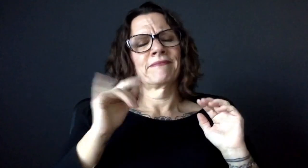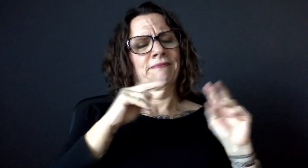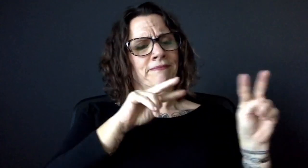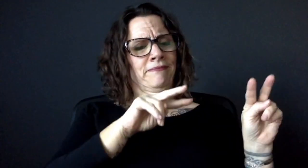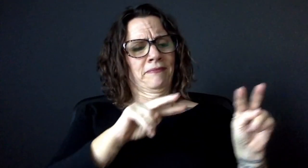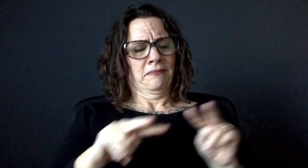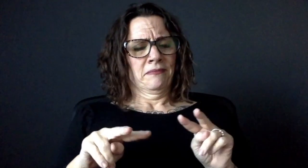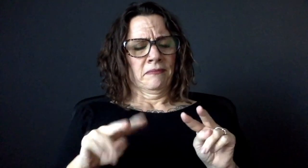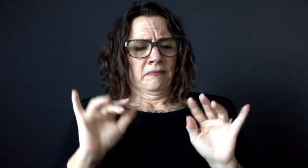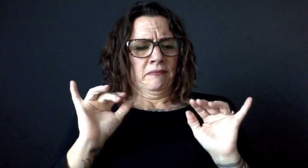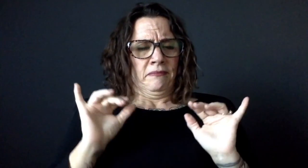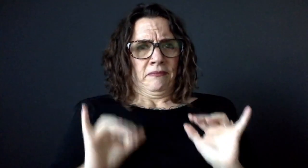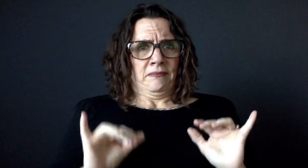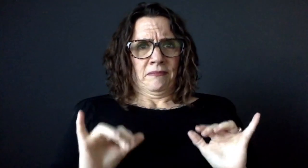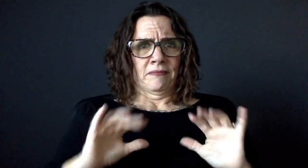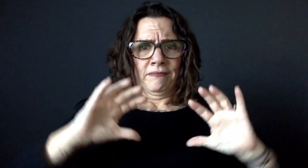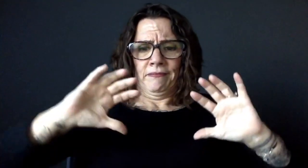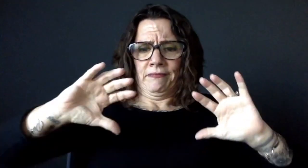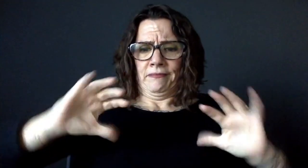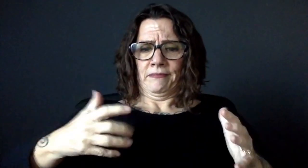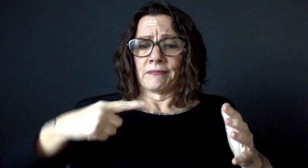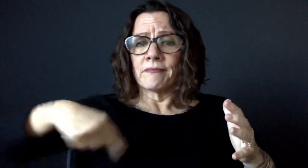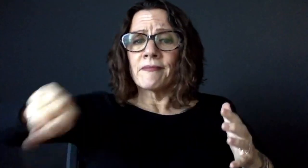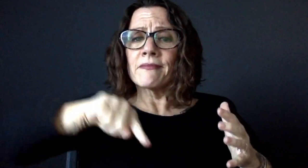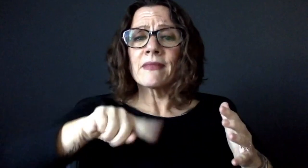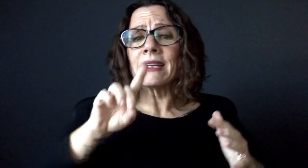In response to this, in 2005,